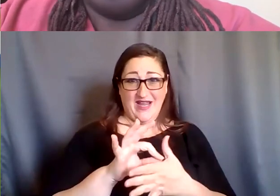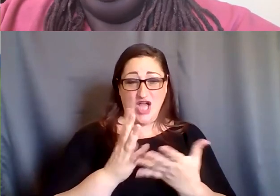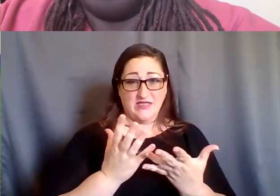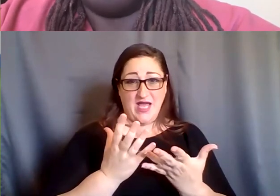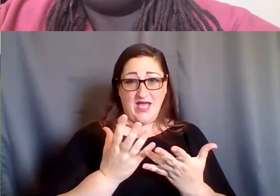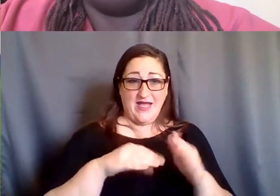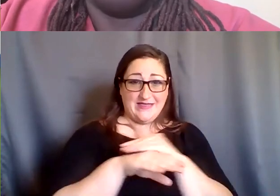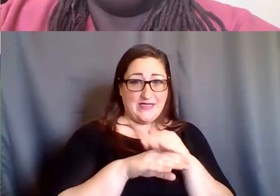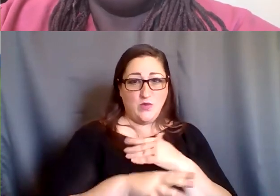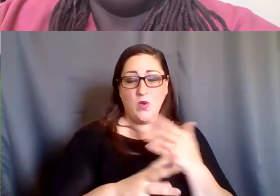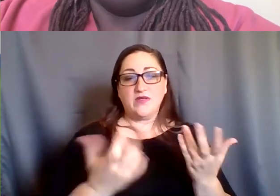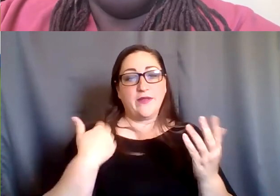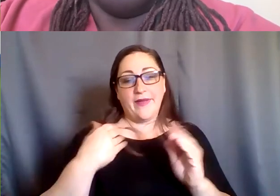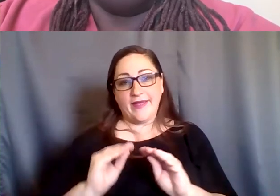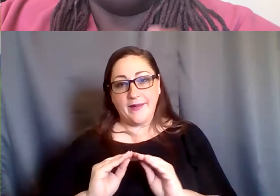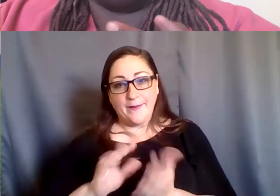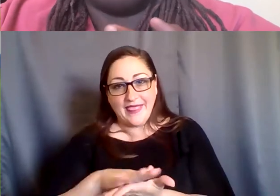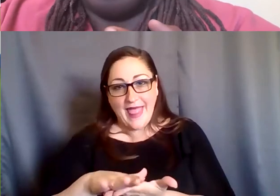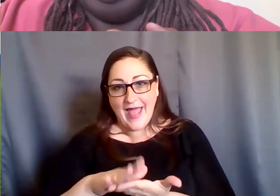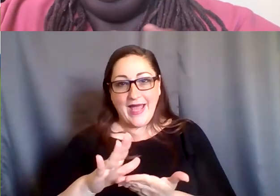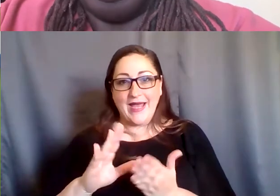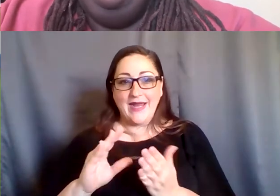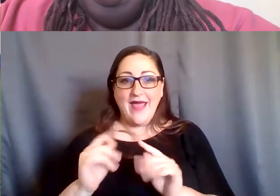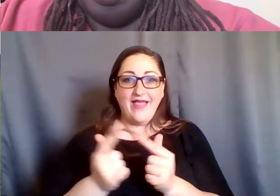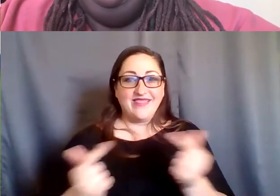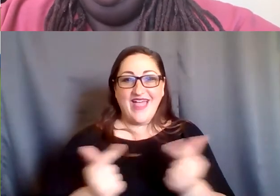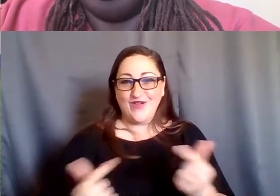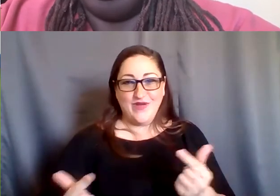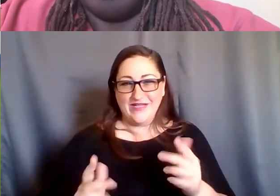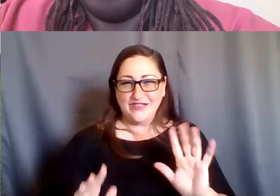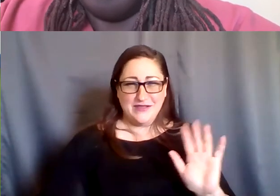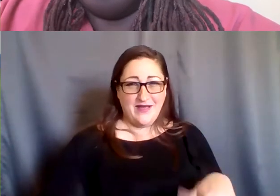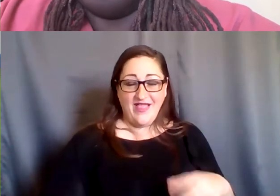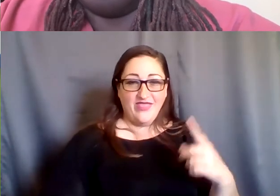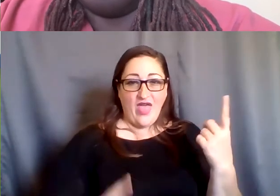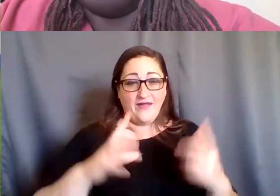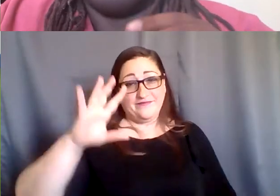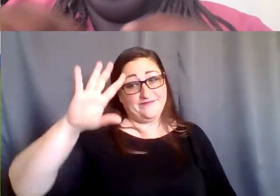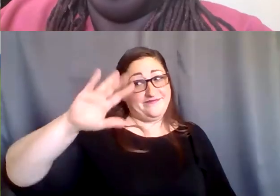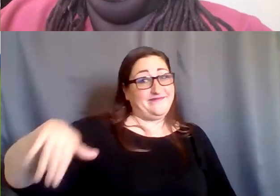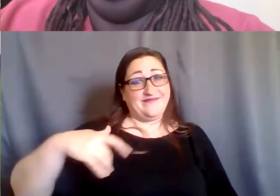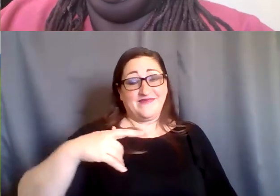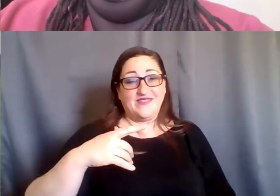They don’t really consider us, at all. And I think more and more, they are so now